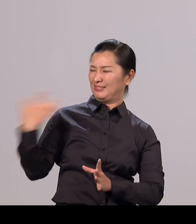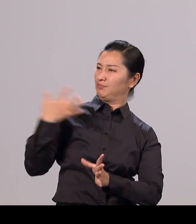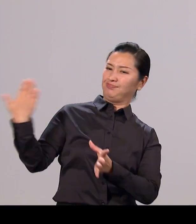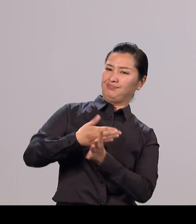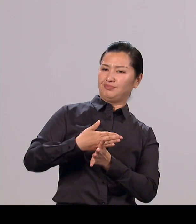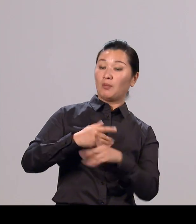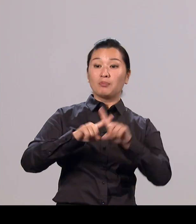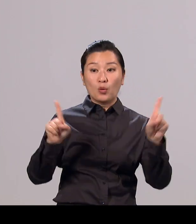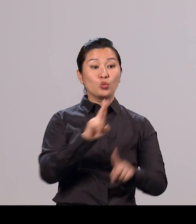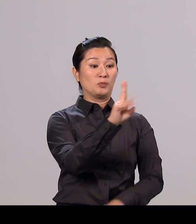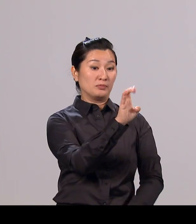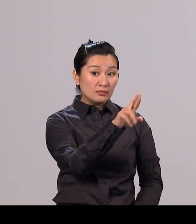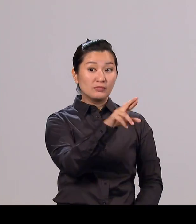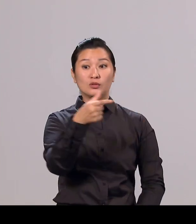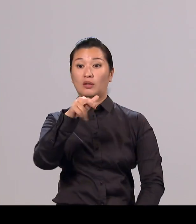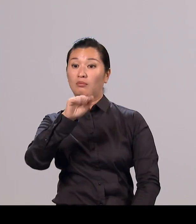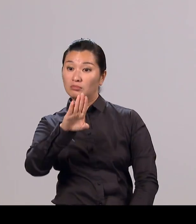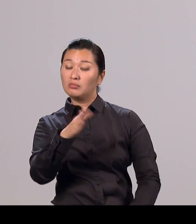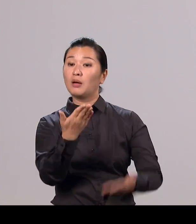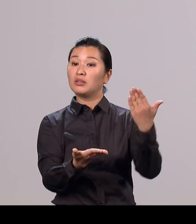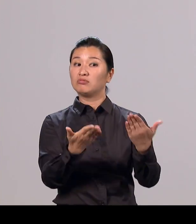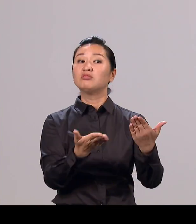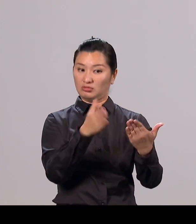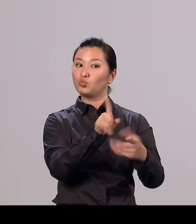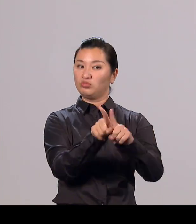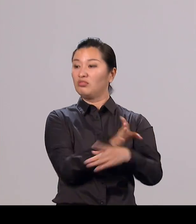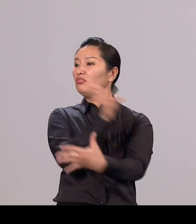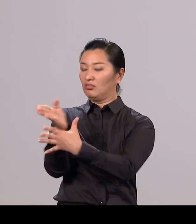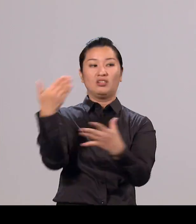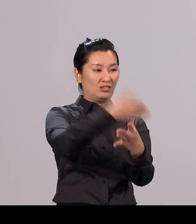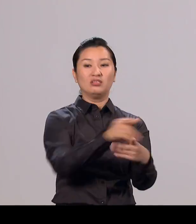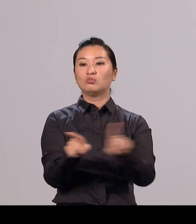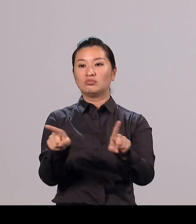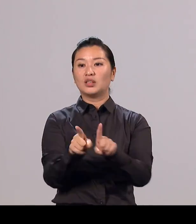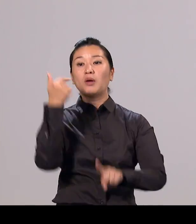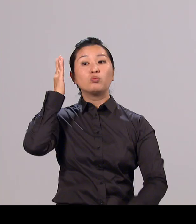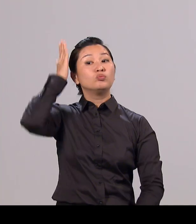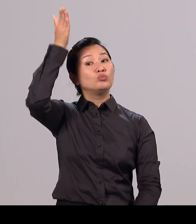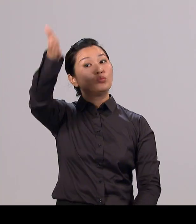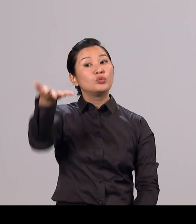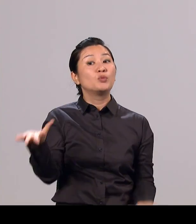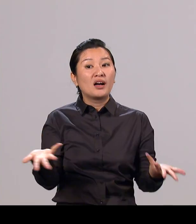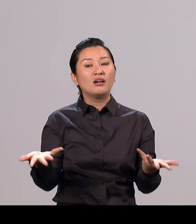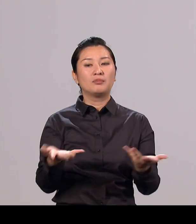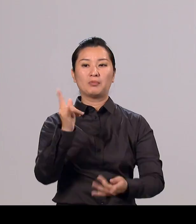In fact in Singapore next year, we are going to start a trial of driverless taxis in One-North.